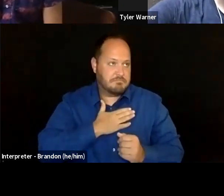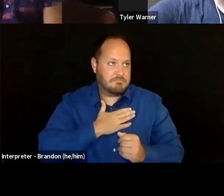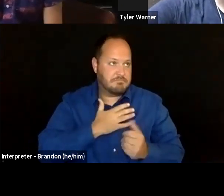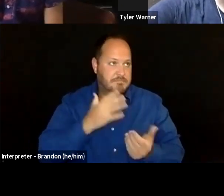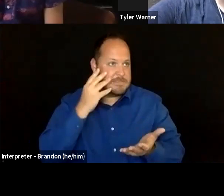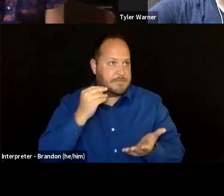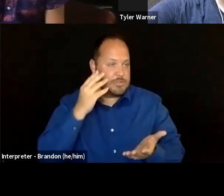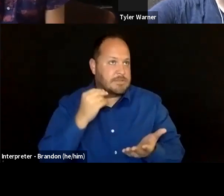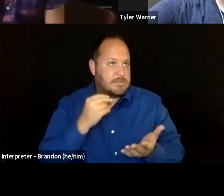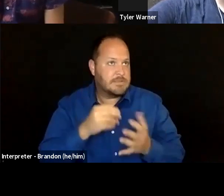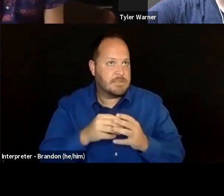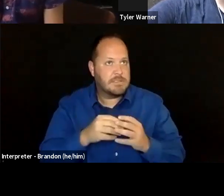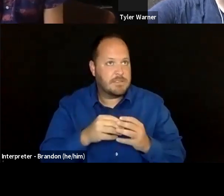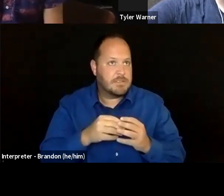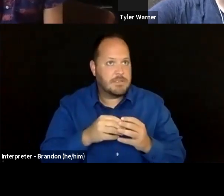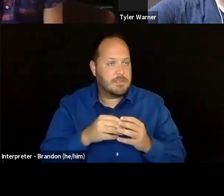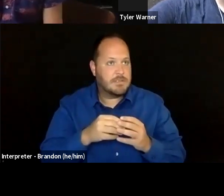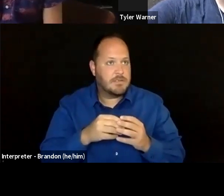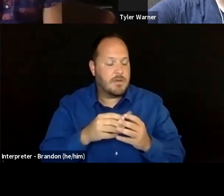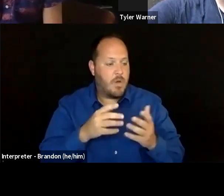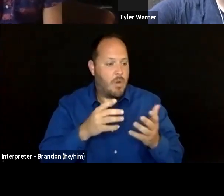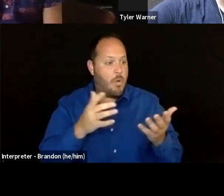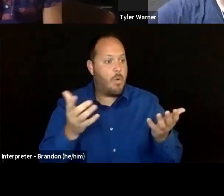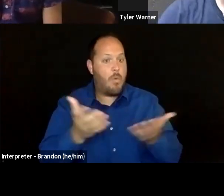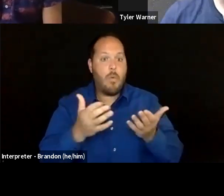The and so in order for us to be able to move forward as a